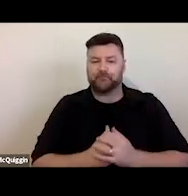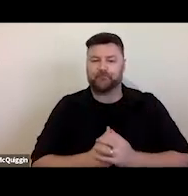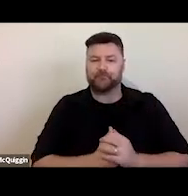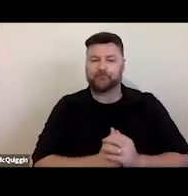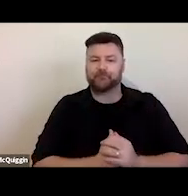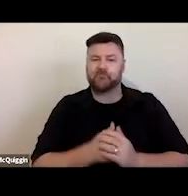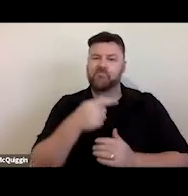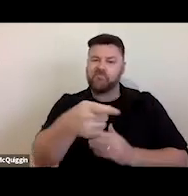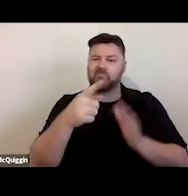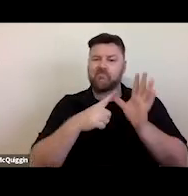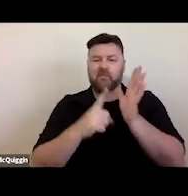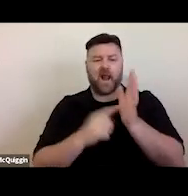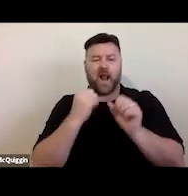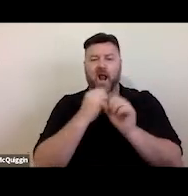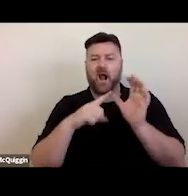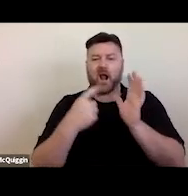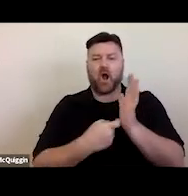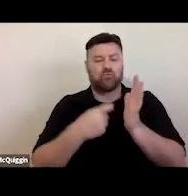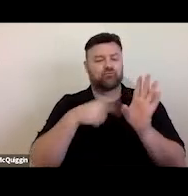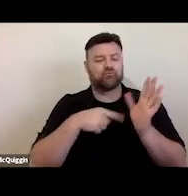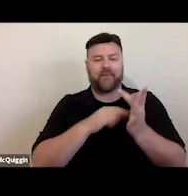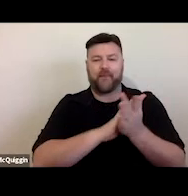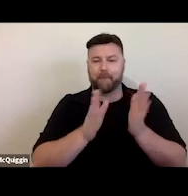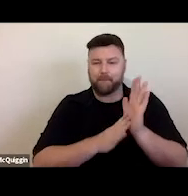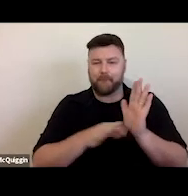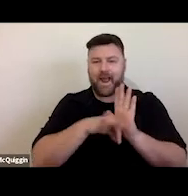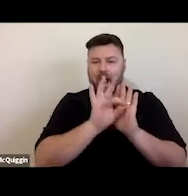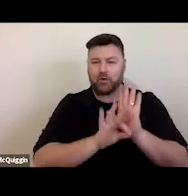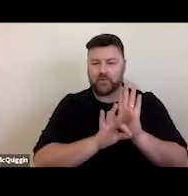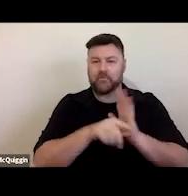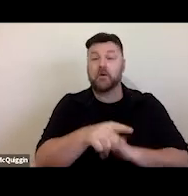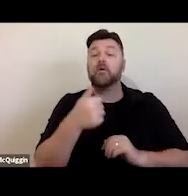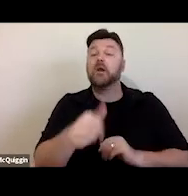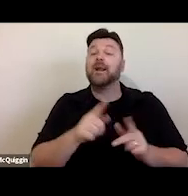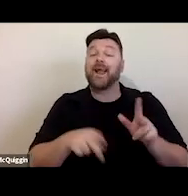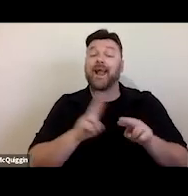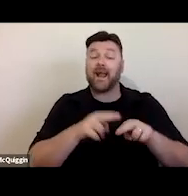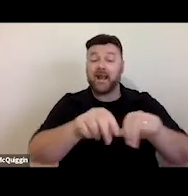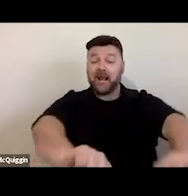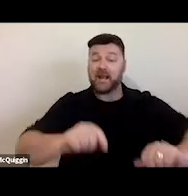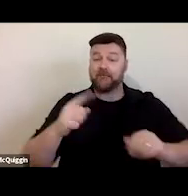If Laurel interacted in your content in her last 50 interactions in the last